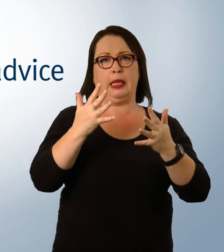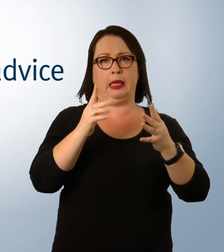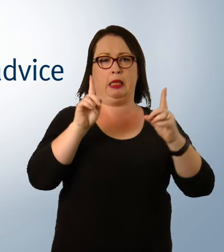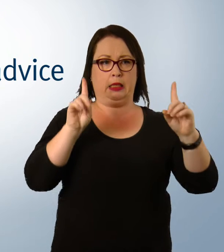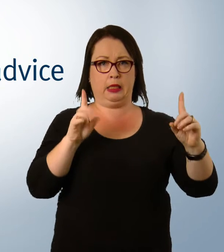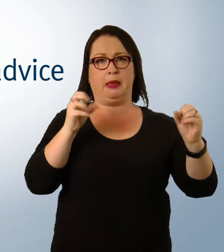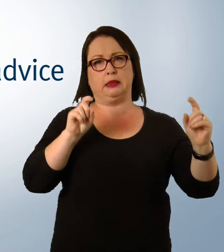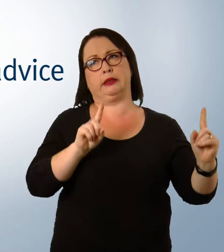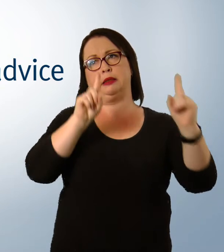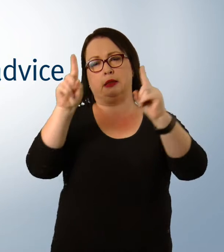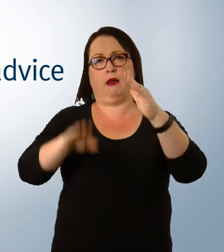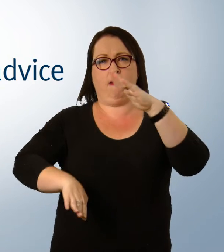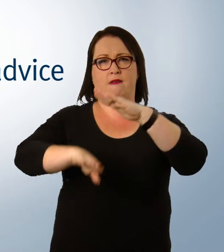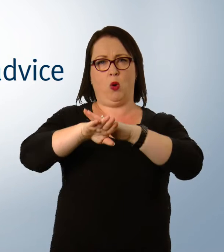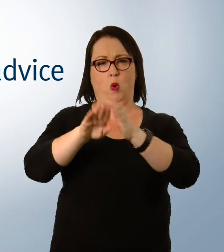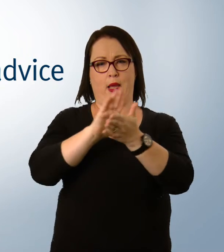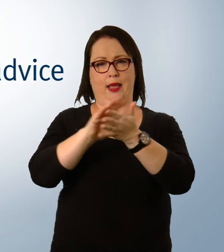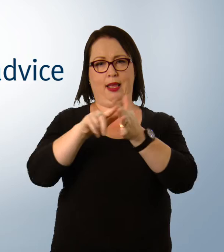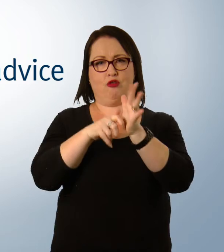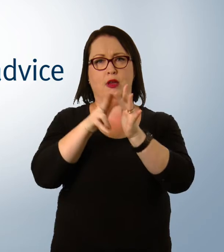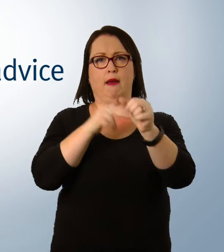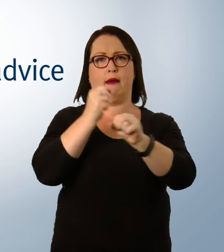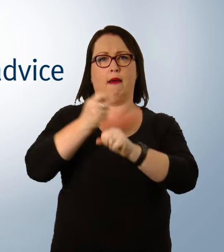must attend a full hearing at a later date, set by the court